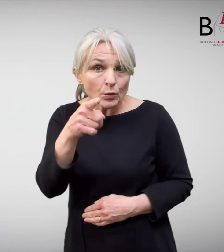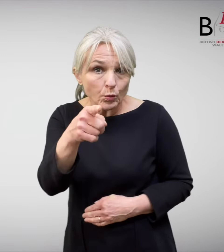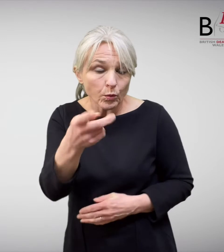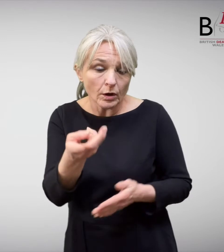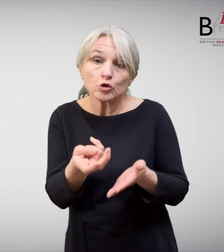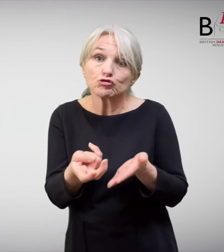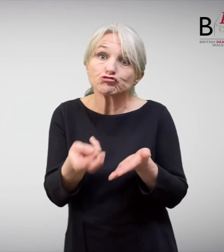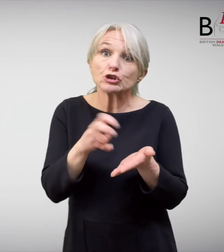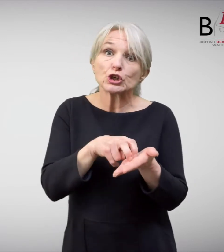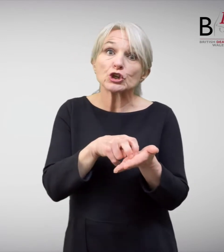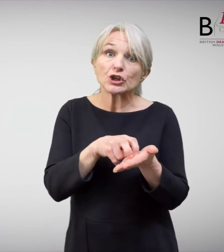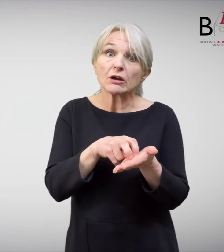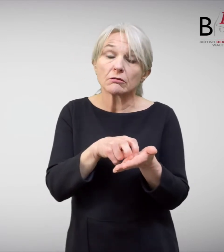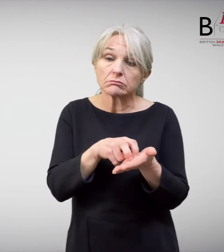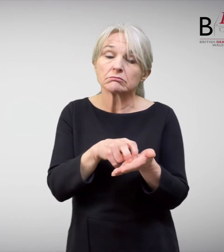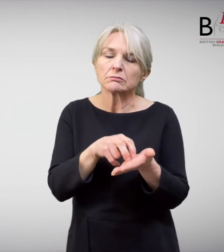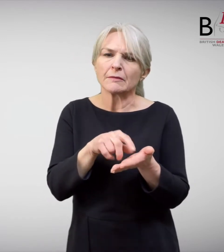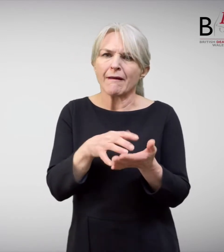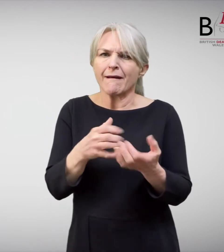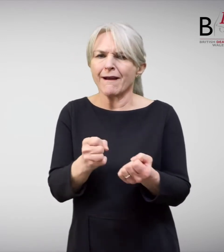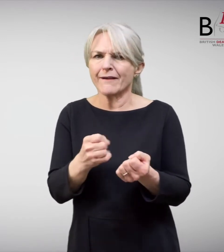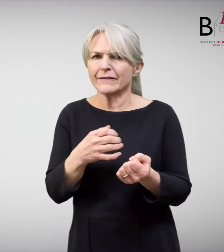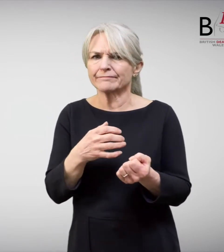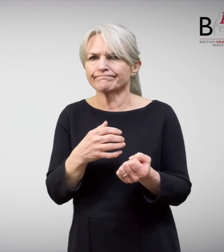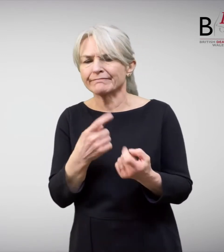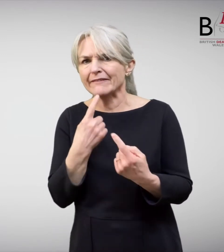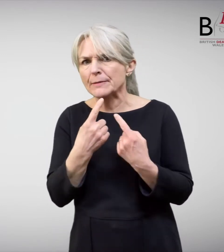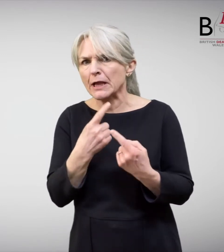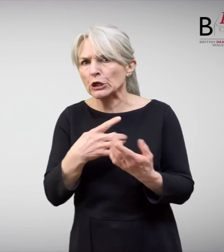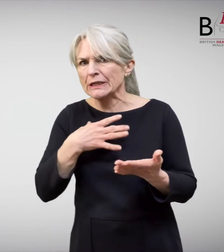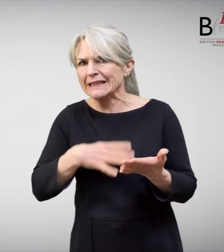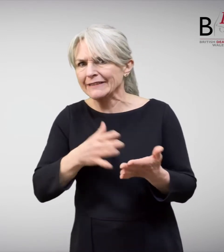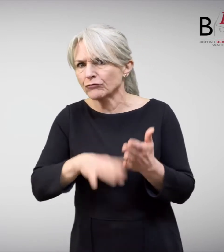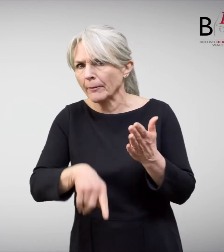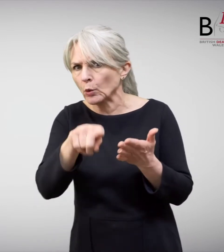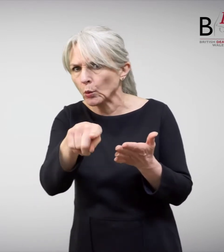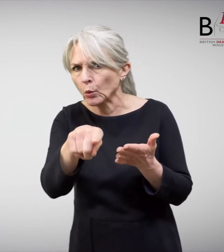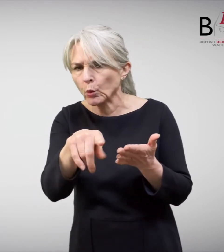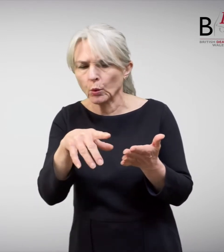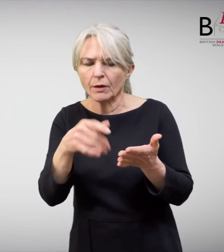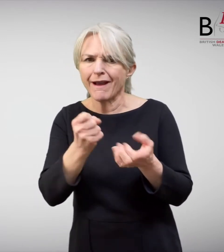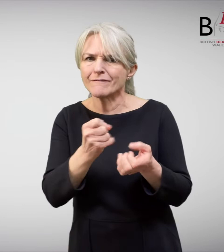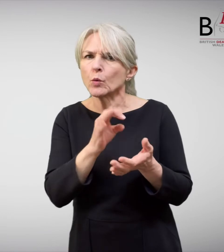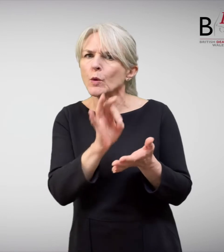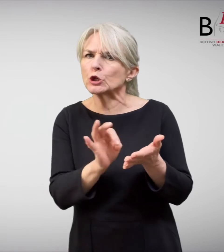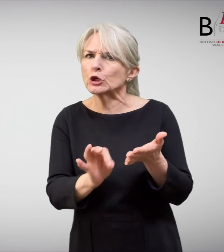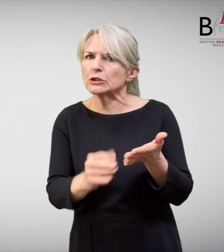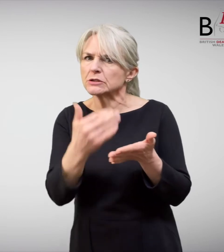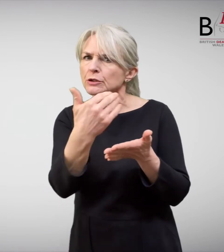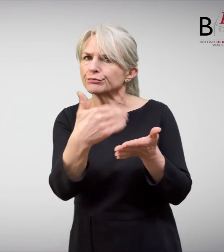You will be asked: